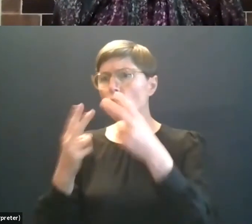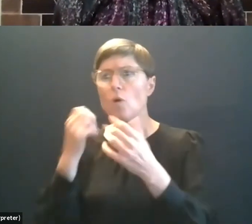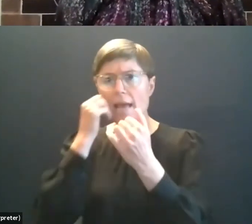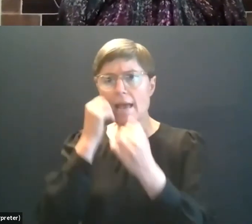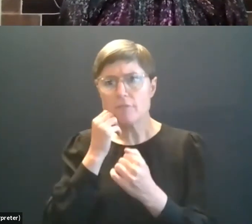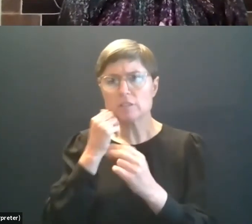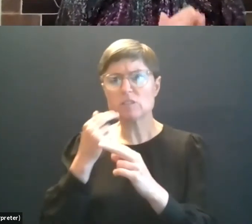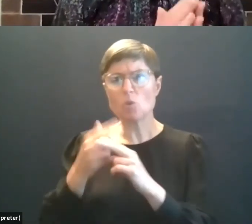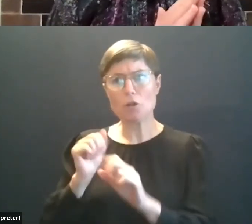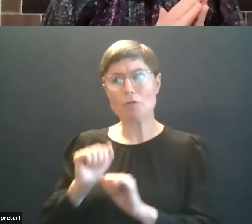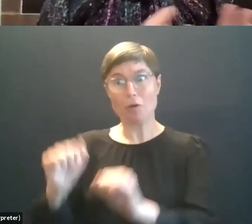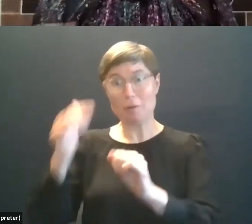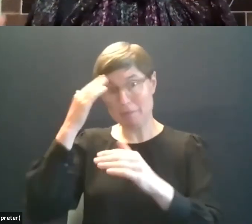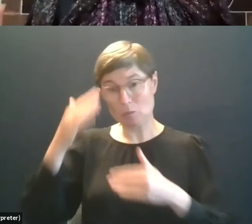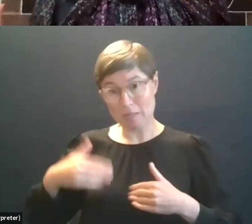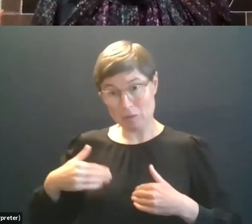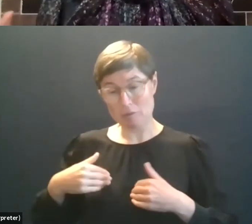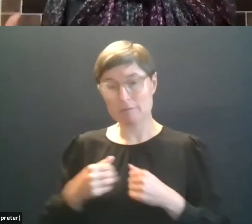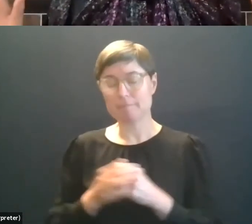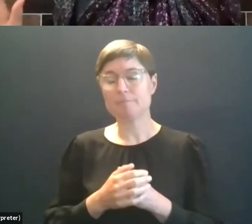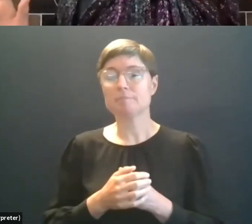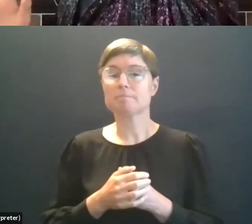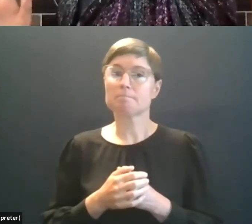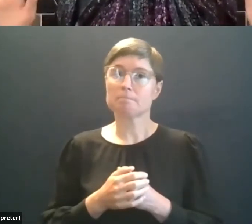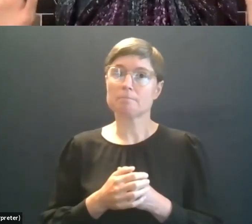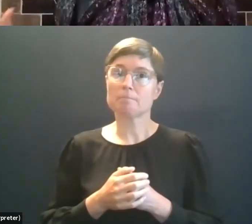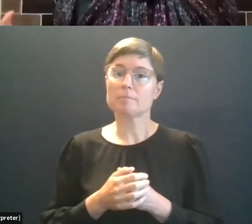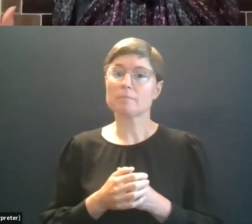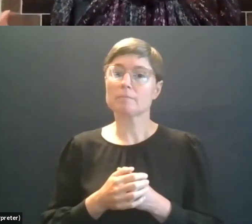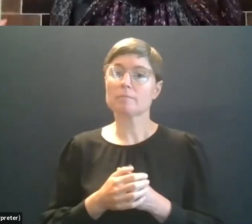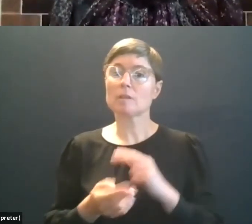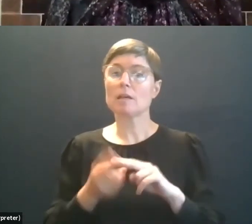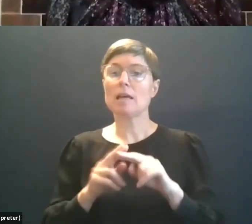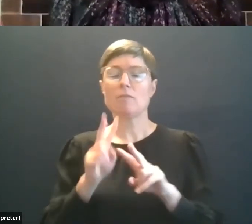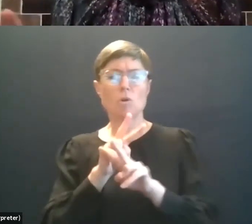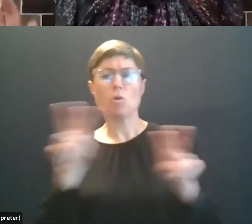Unfortunately if we look across the vast sweep of what calls itself the wellness industry,